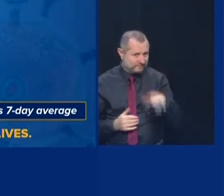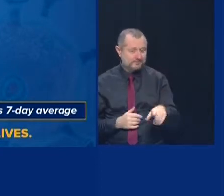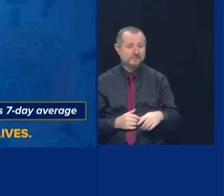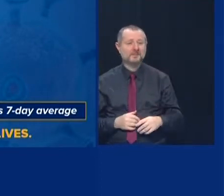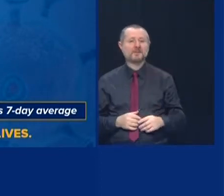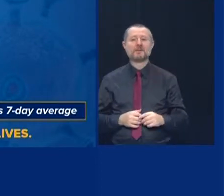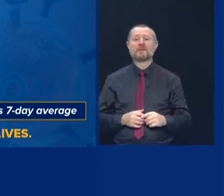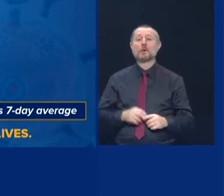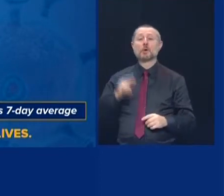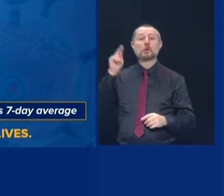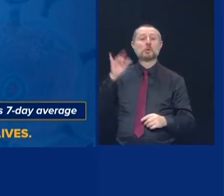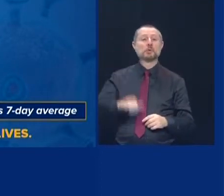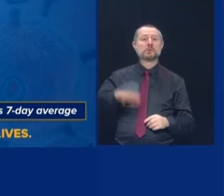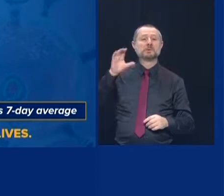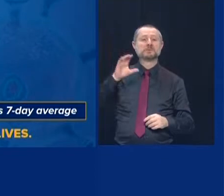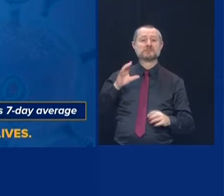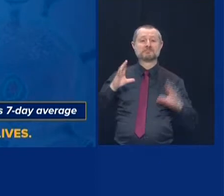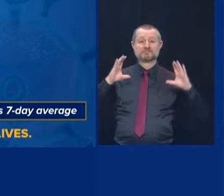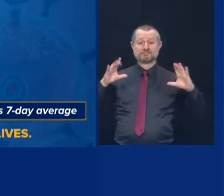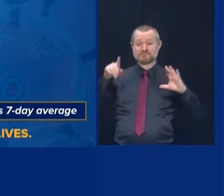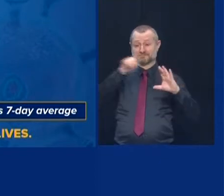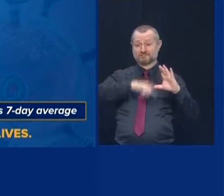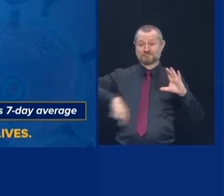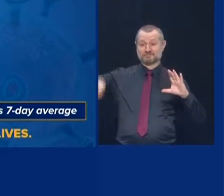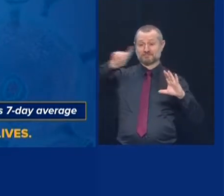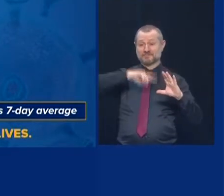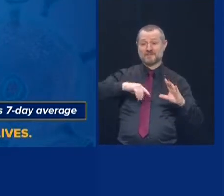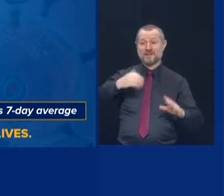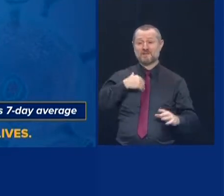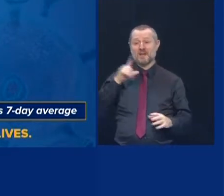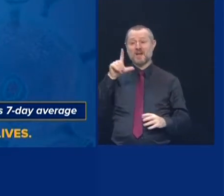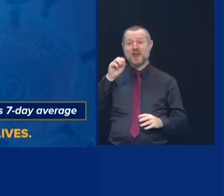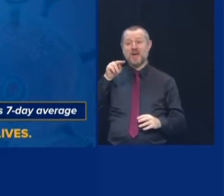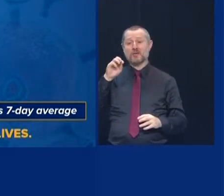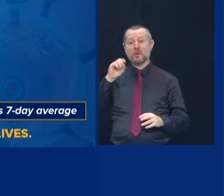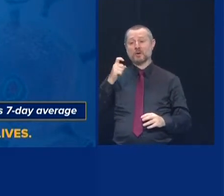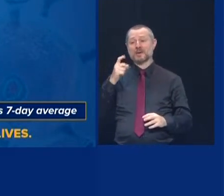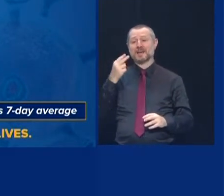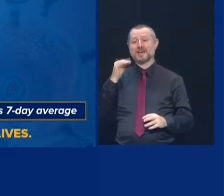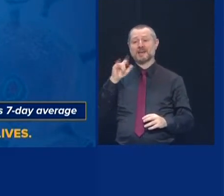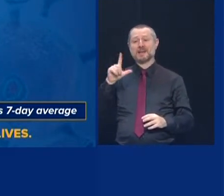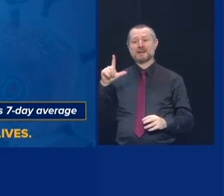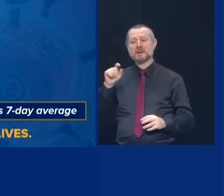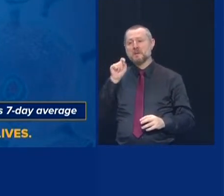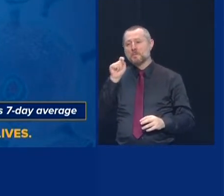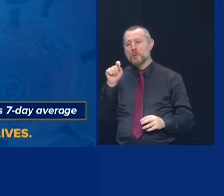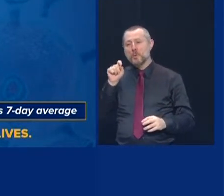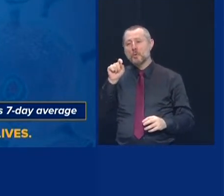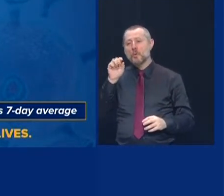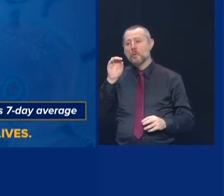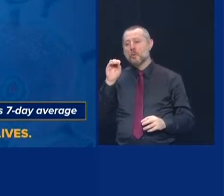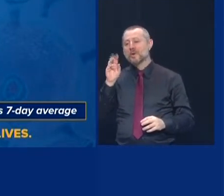RATE IN YOUR COMMUNITY WHERE YOUR FAMILY LIVES, AND THERE IS A WIDE VARIETY.